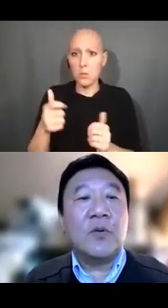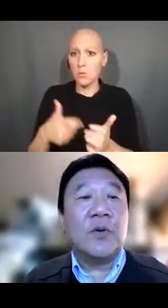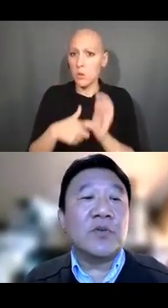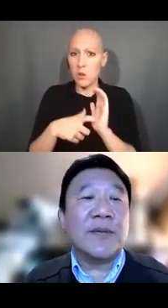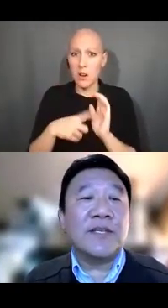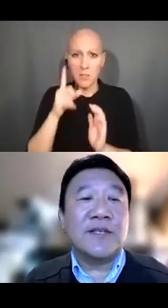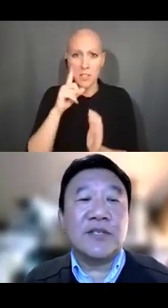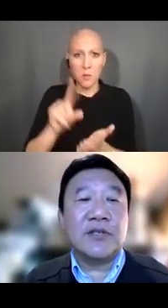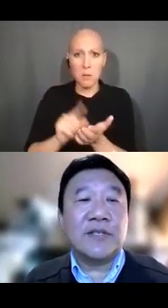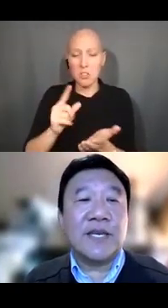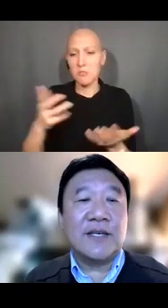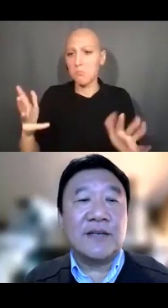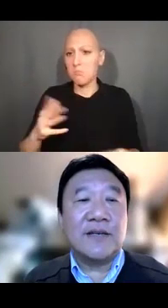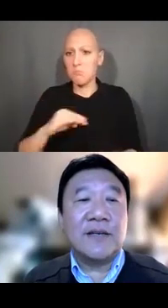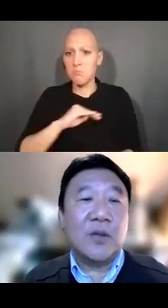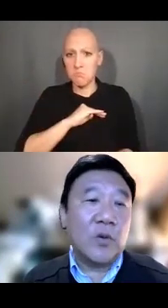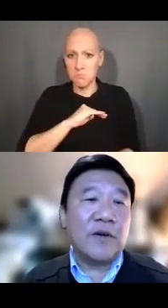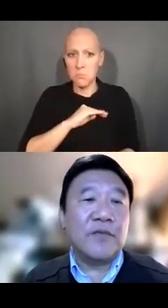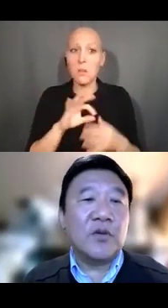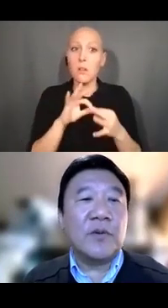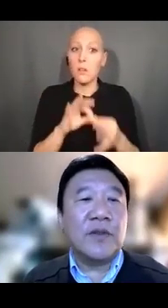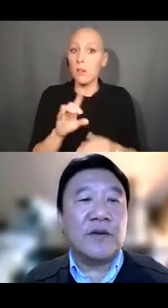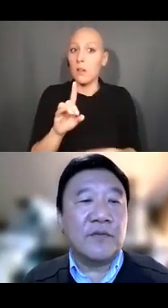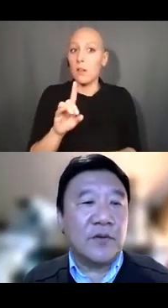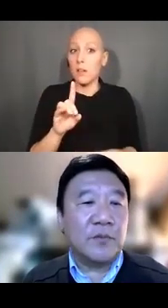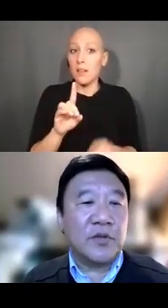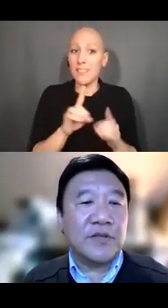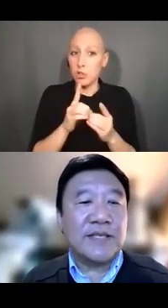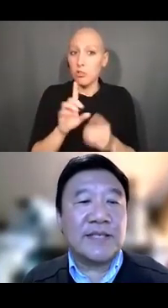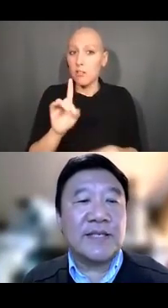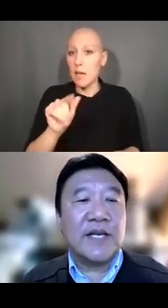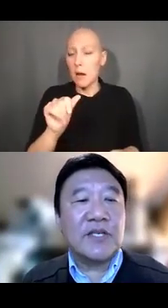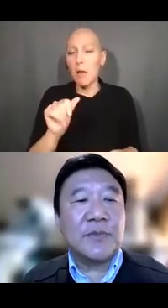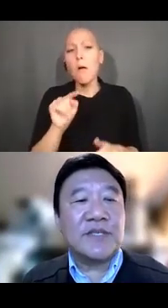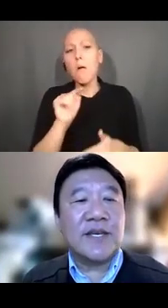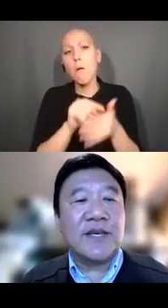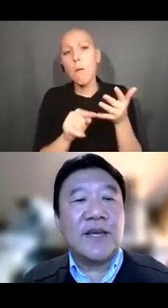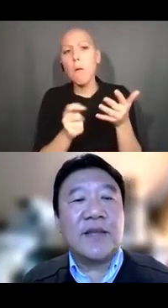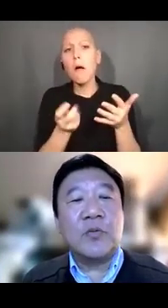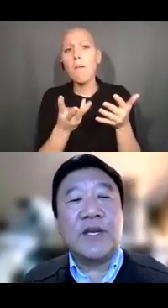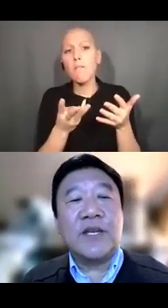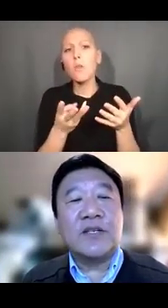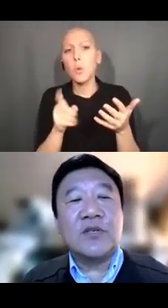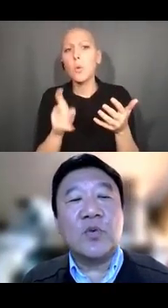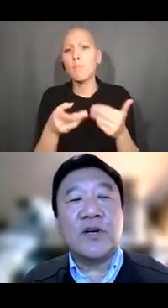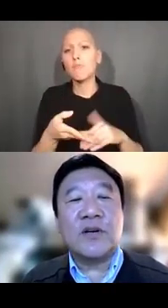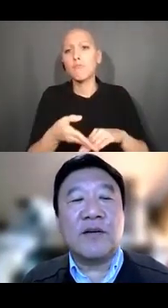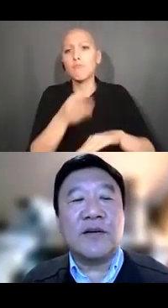With respect to digital data, there were a few bullets here, shall we say, that we needed to work on